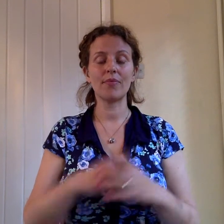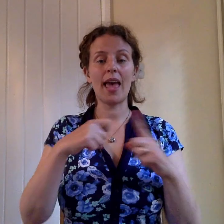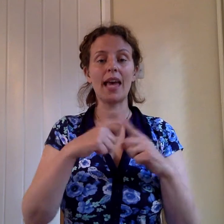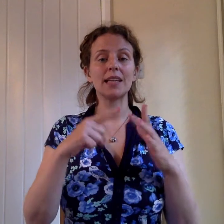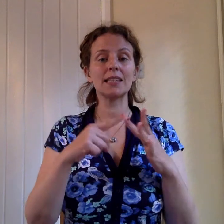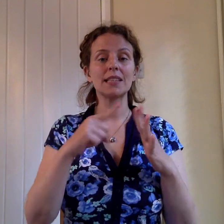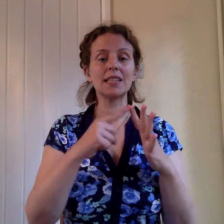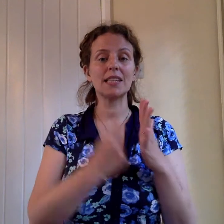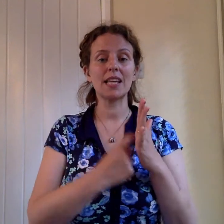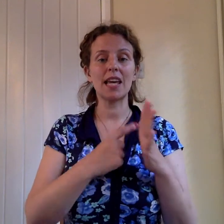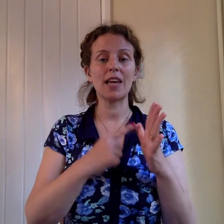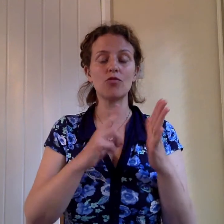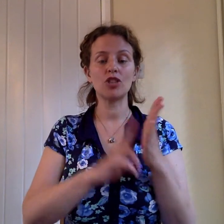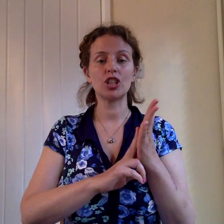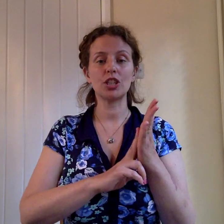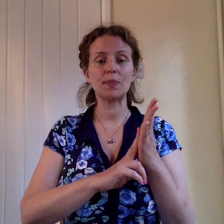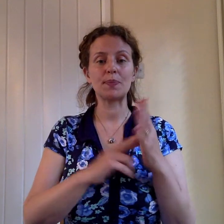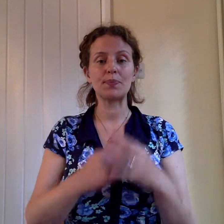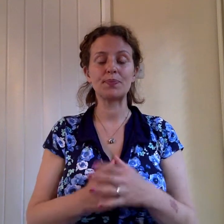KIERAN